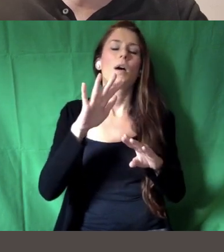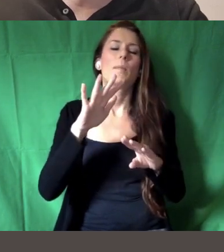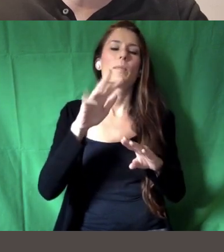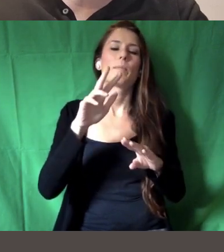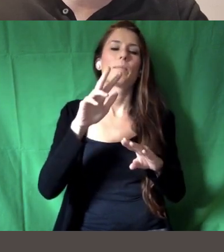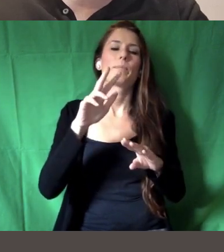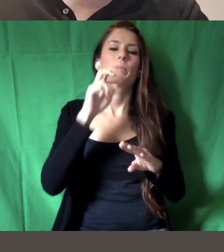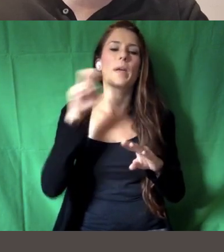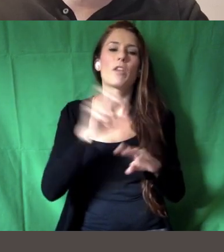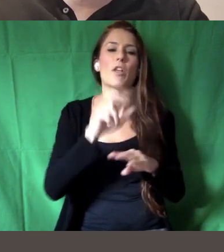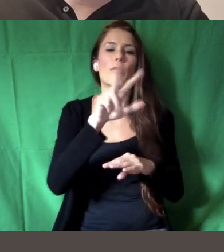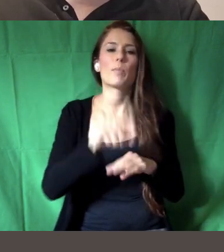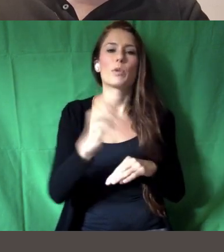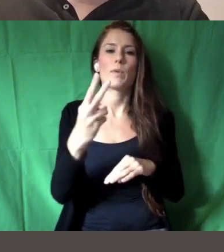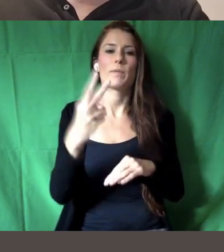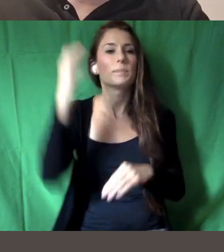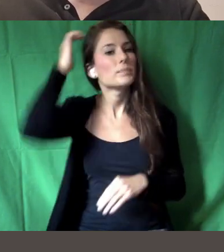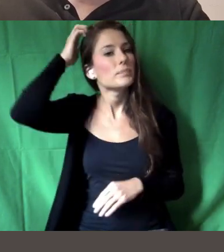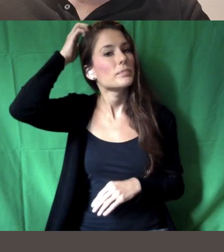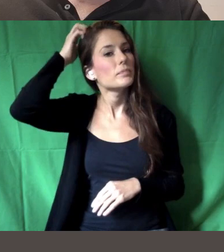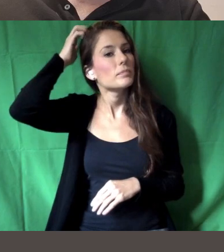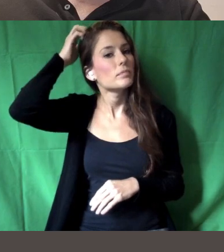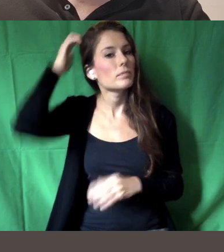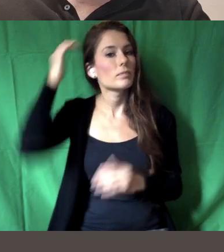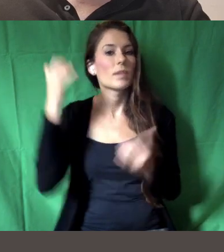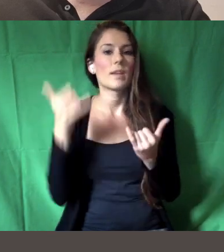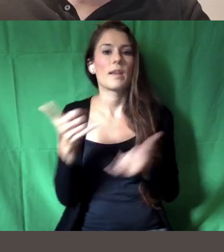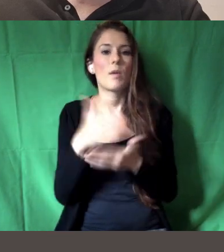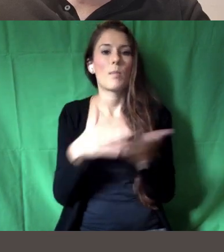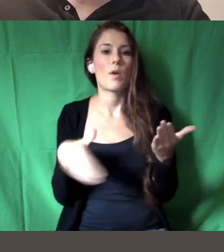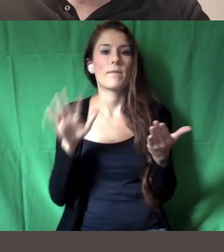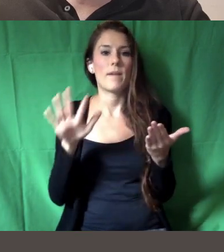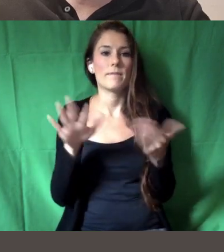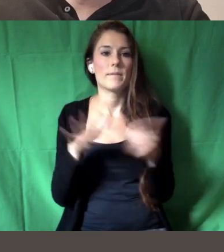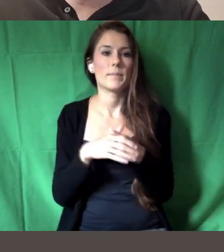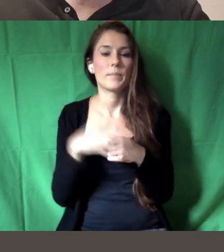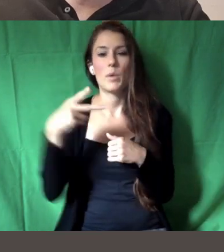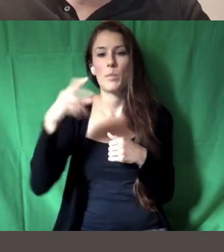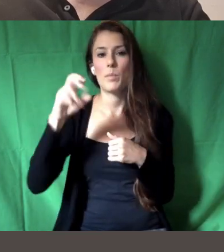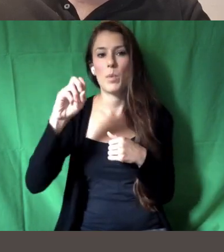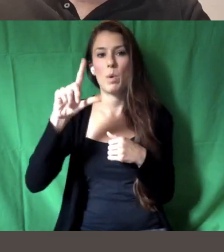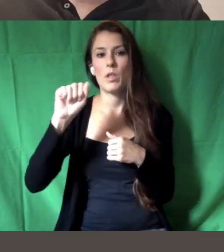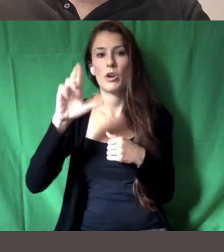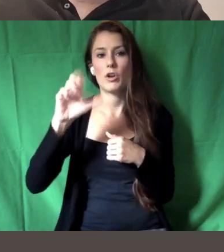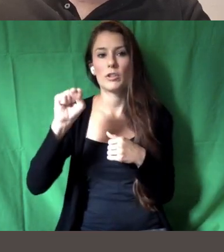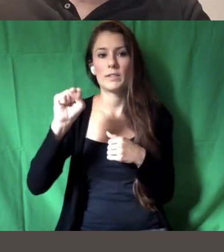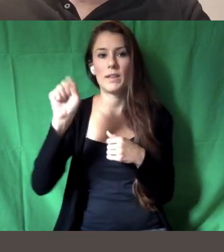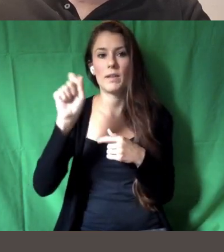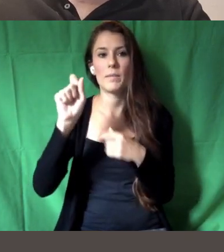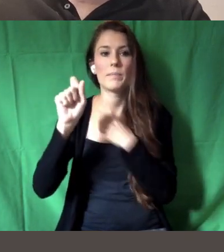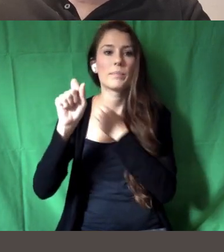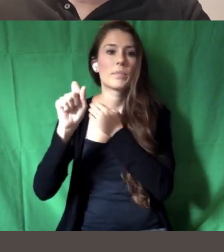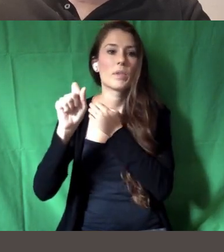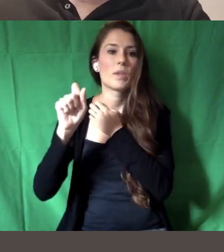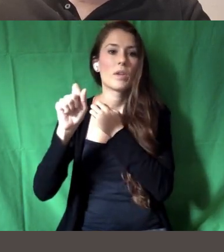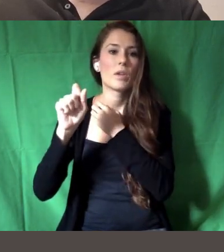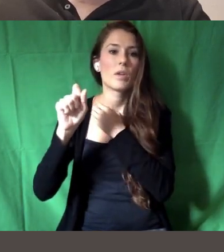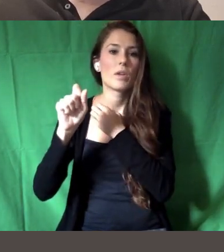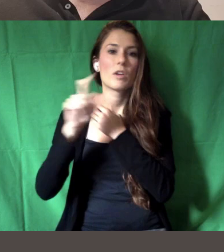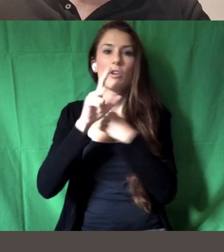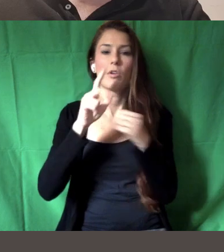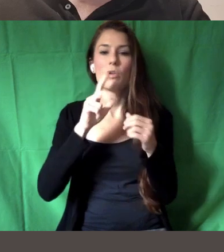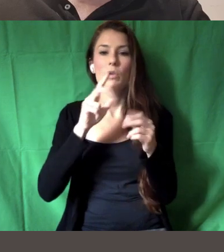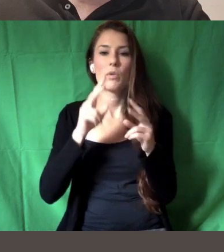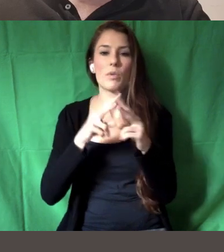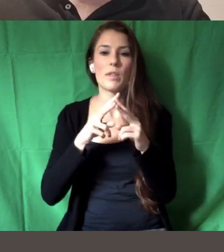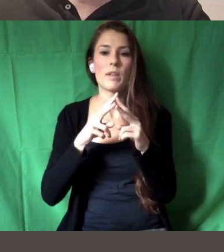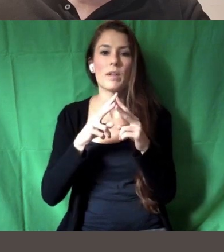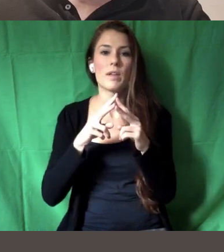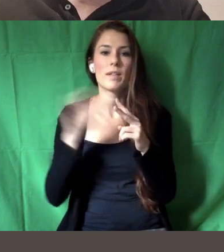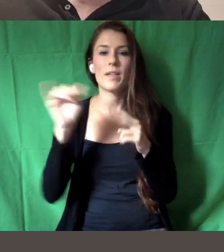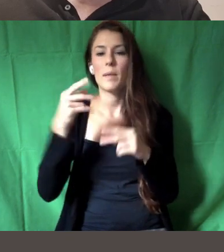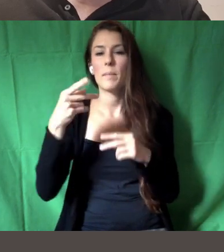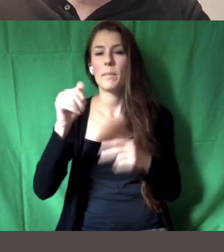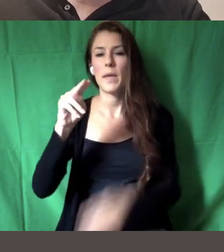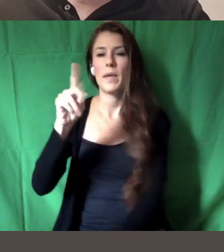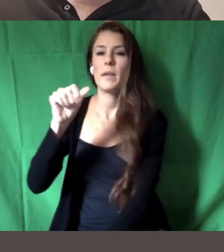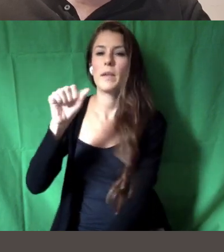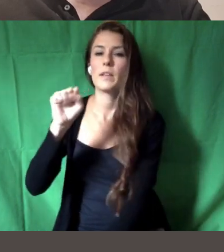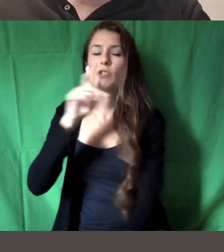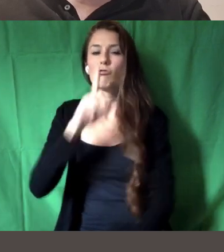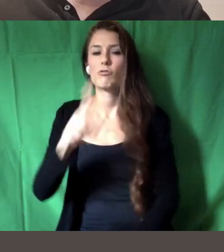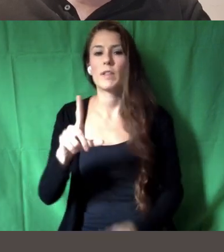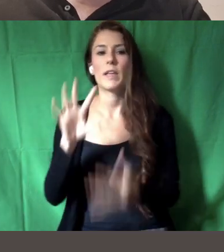Part 5,Polars library. Polars library, like very popular pandas, belongs to a category of